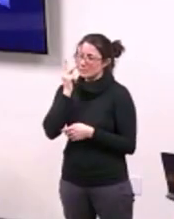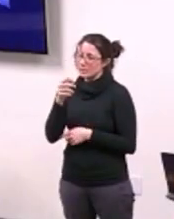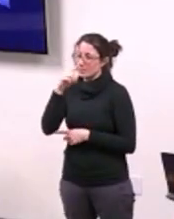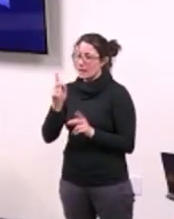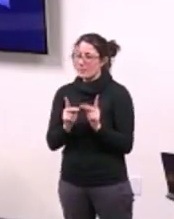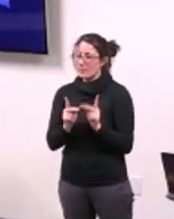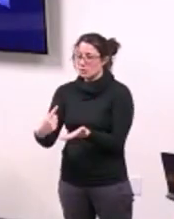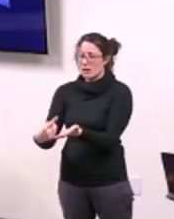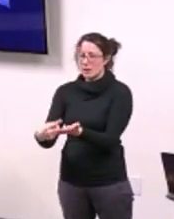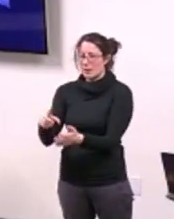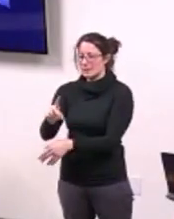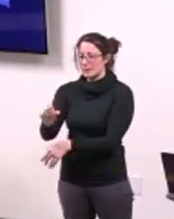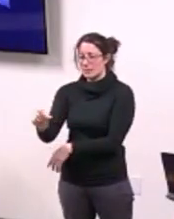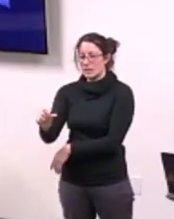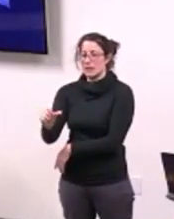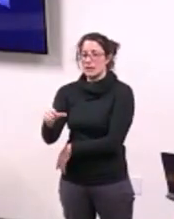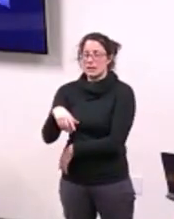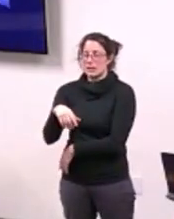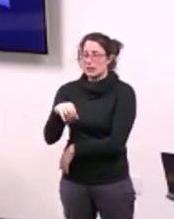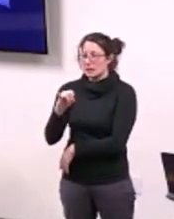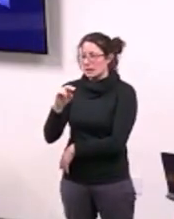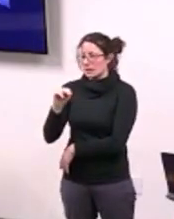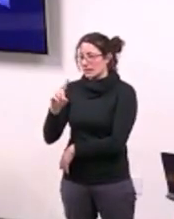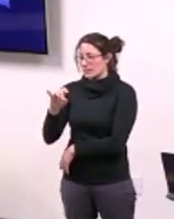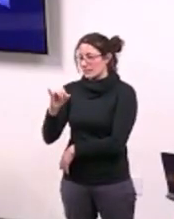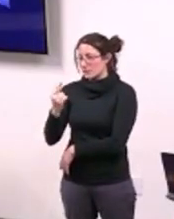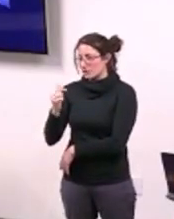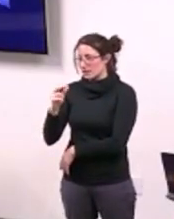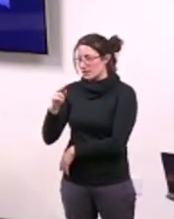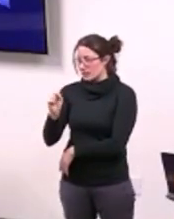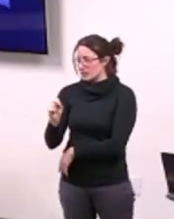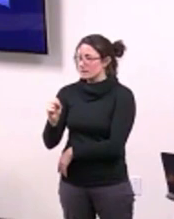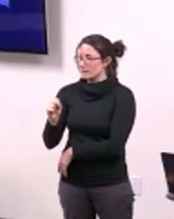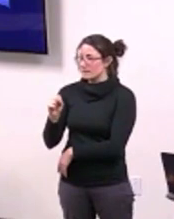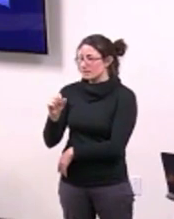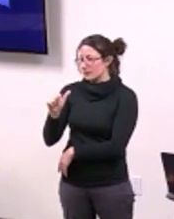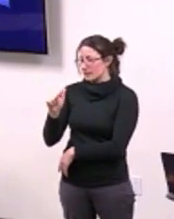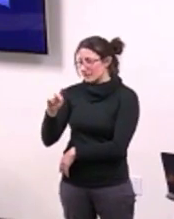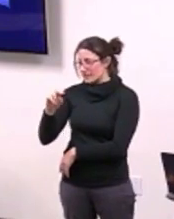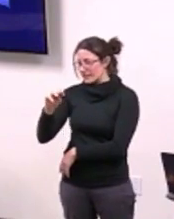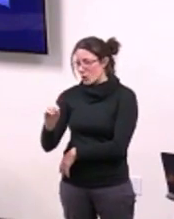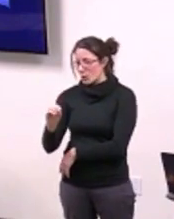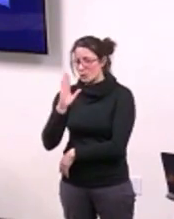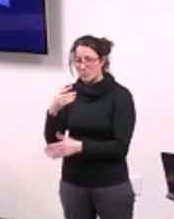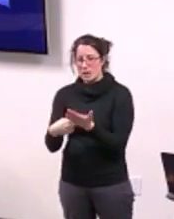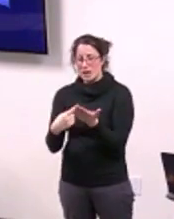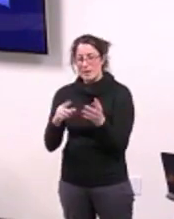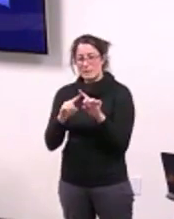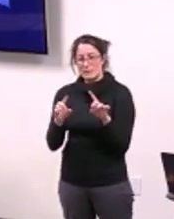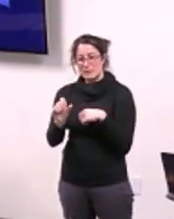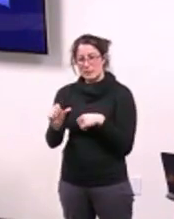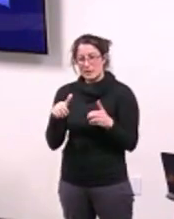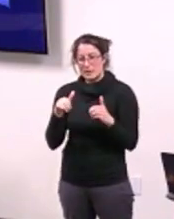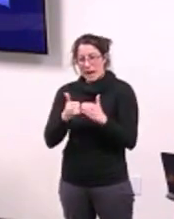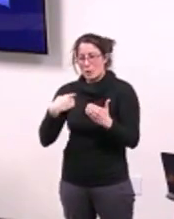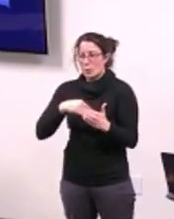Black indigenous, negatively racialized folk, Latino folks. To talk about disability in the way that you do. We don't do that.